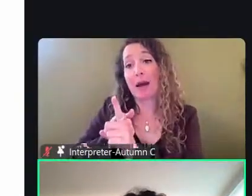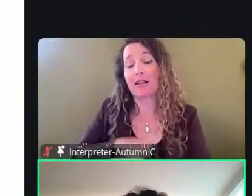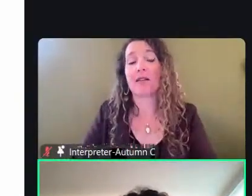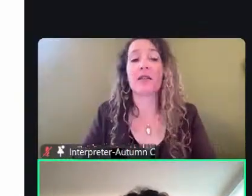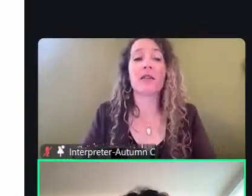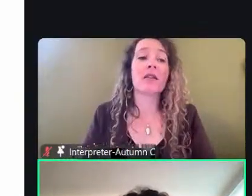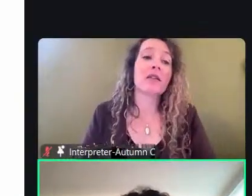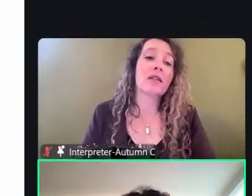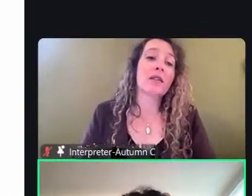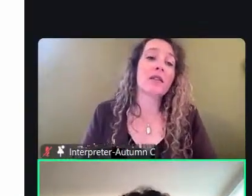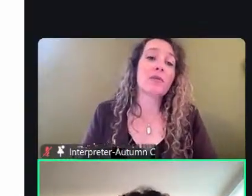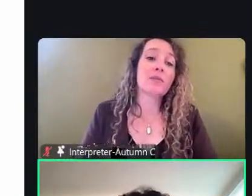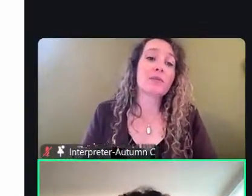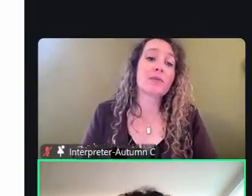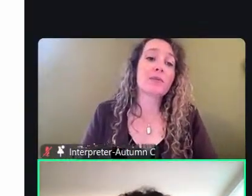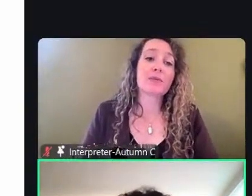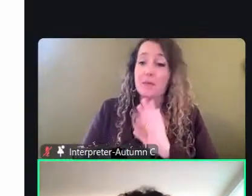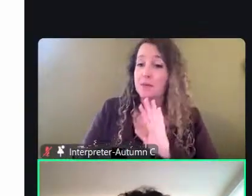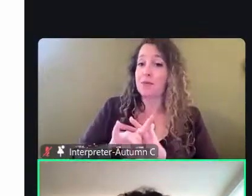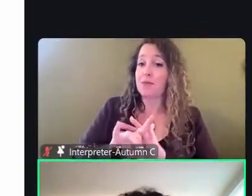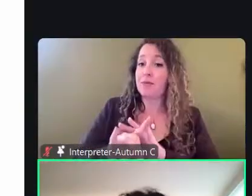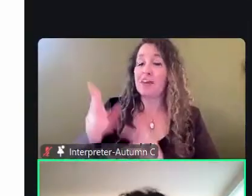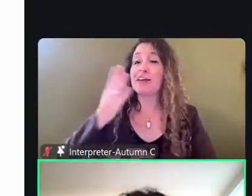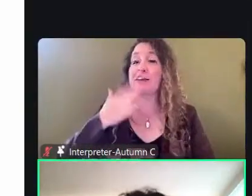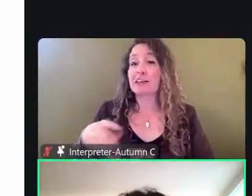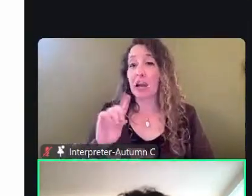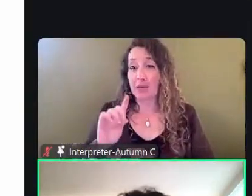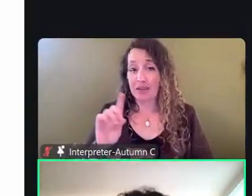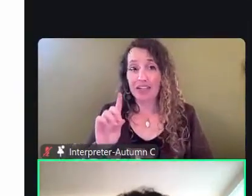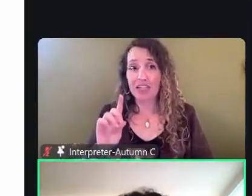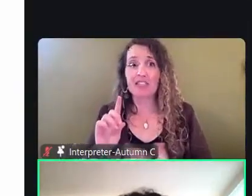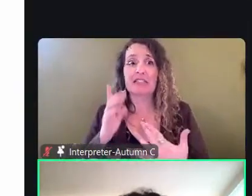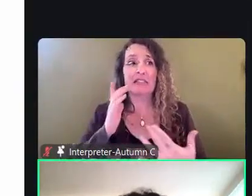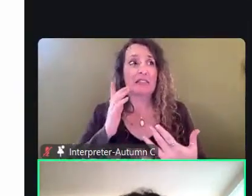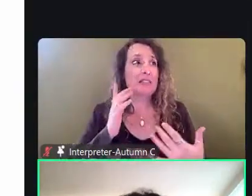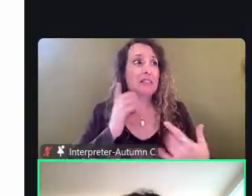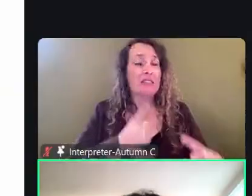We also found that diabetes distress makes it harder to feel comfortable or safe in one's own body,